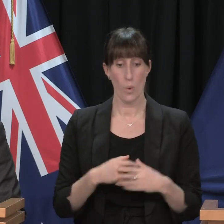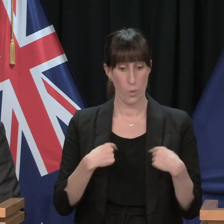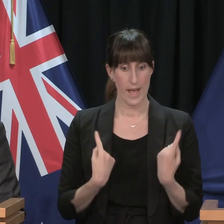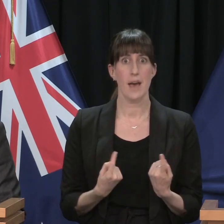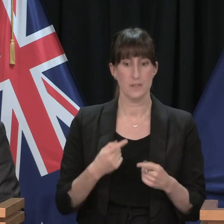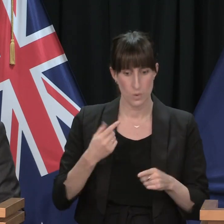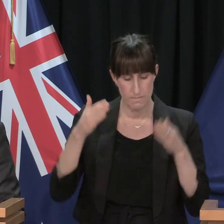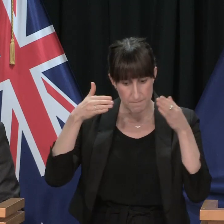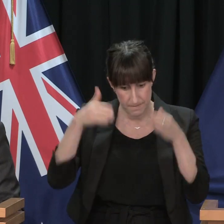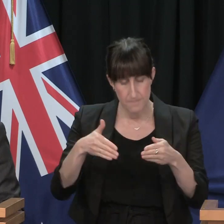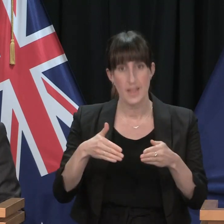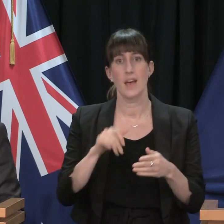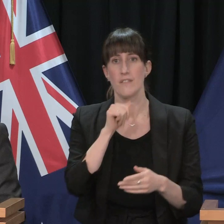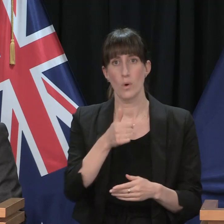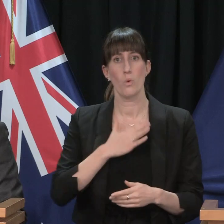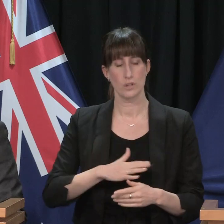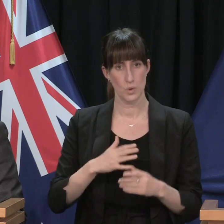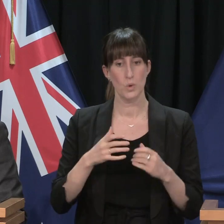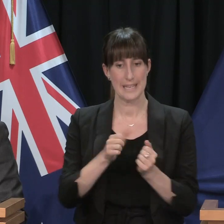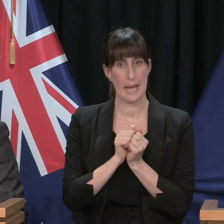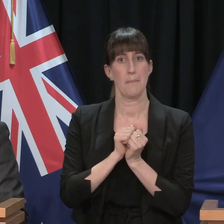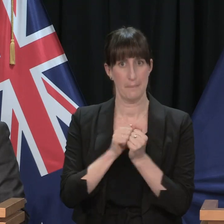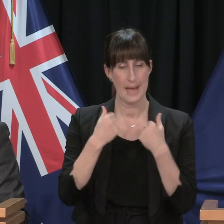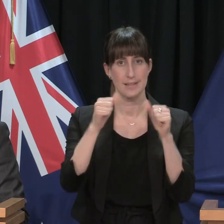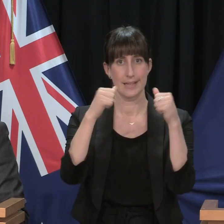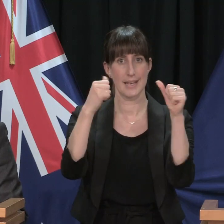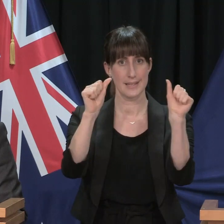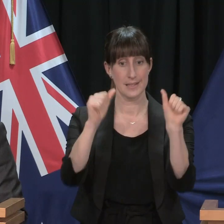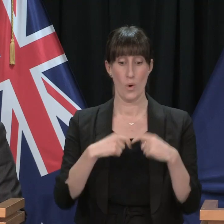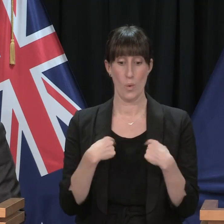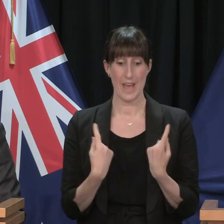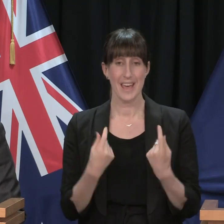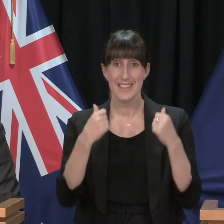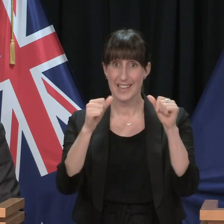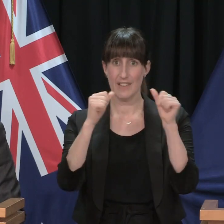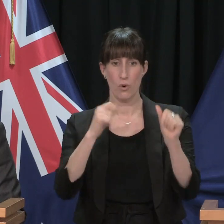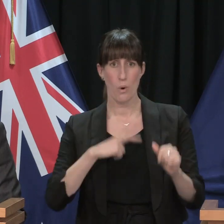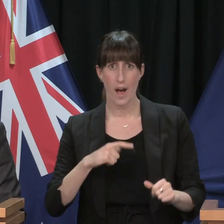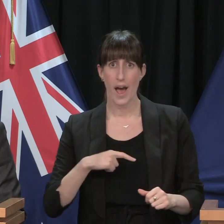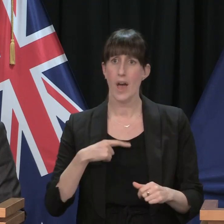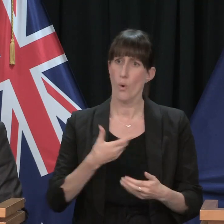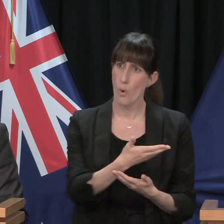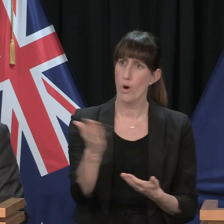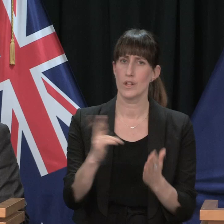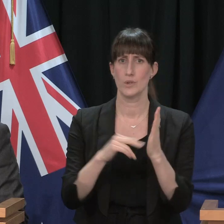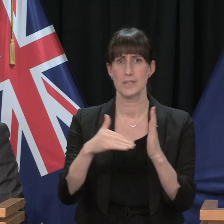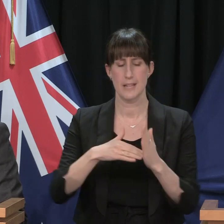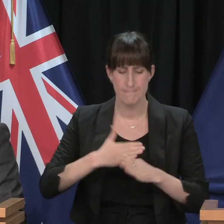keep our pedal to the metal if we're to look in those gains - gains that were made as a